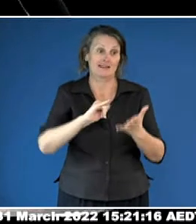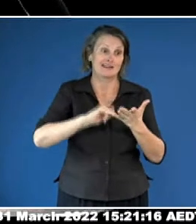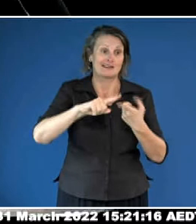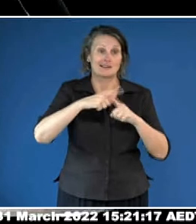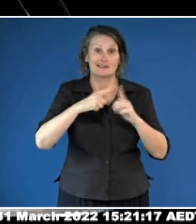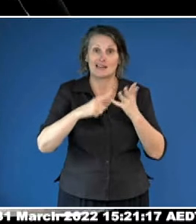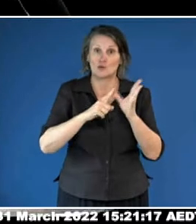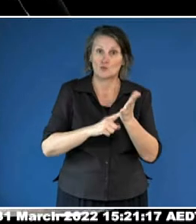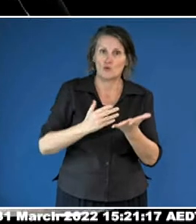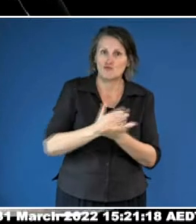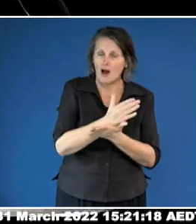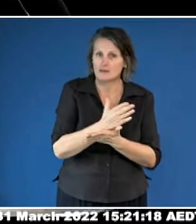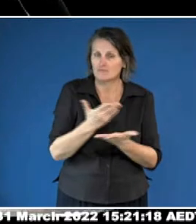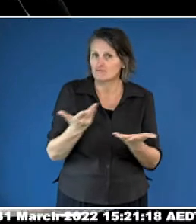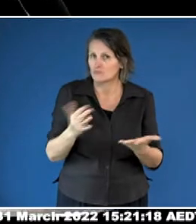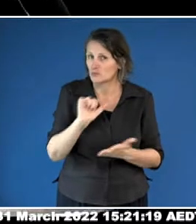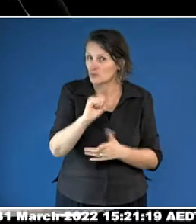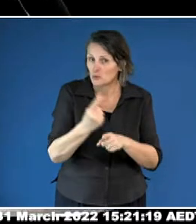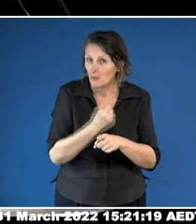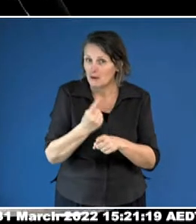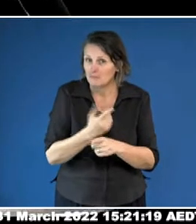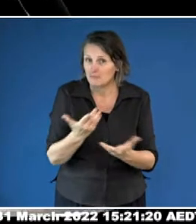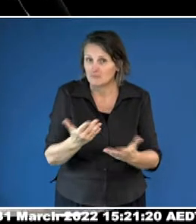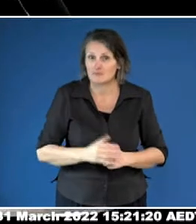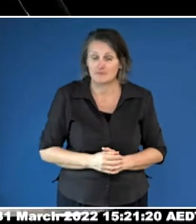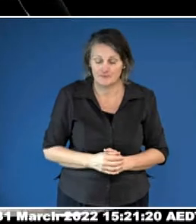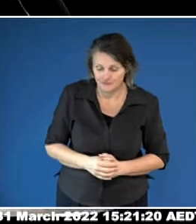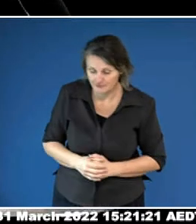whether you have got any comment on that.